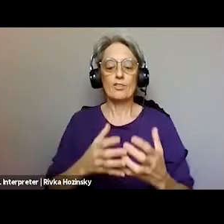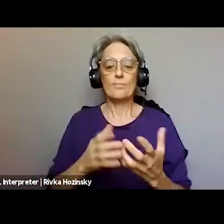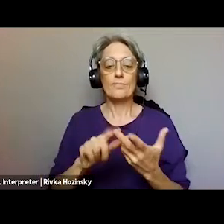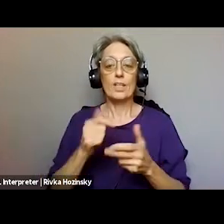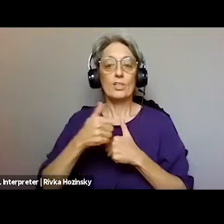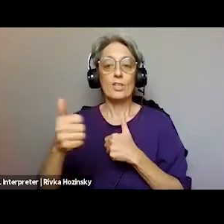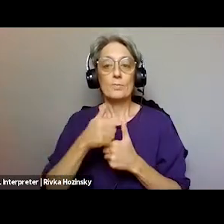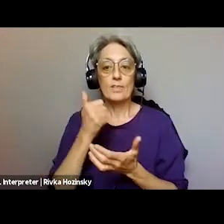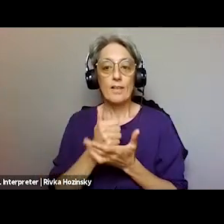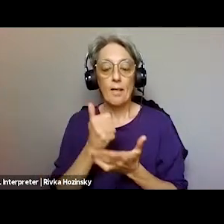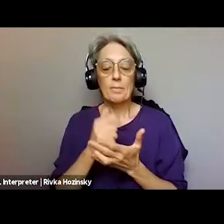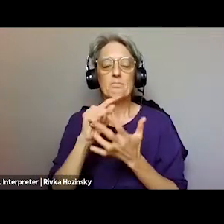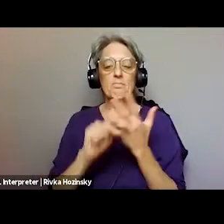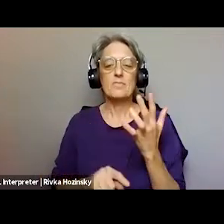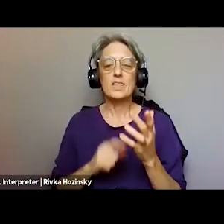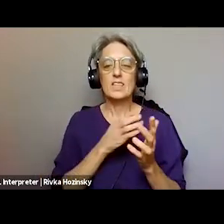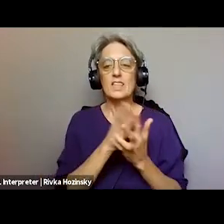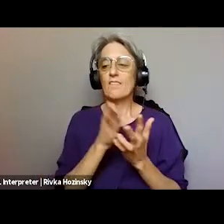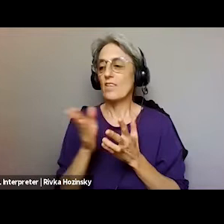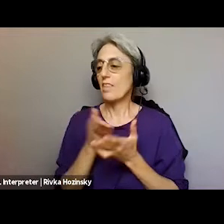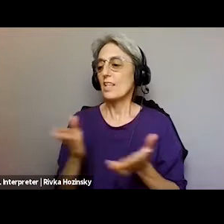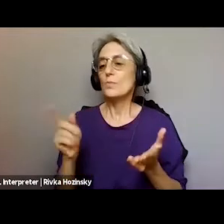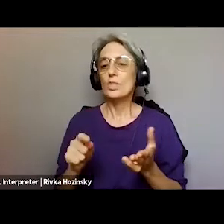there are many avenues which we need to pursue to find appropriate adaptations.